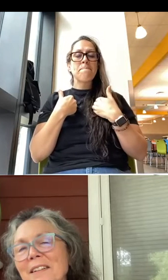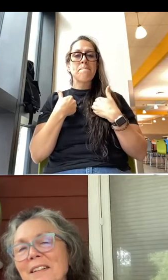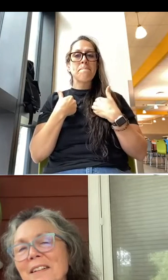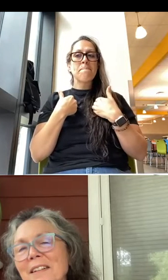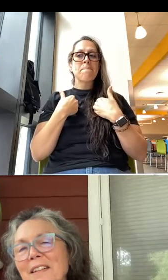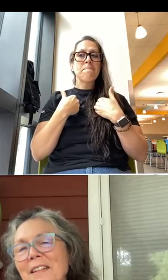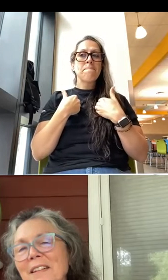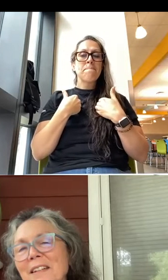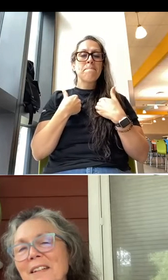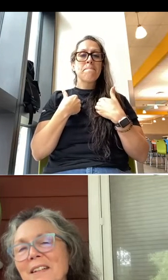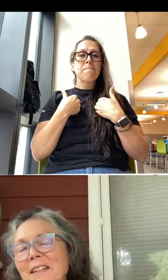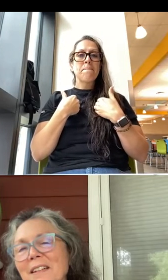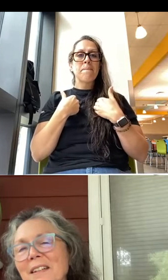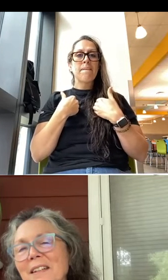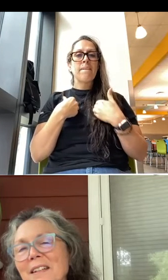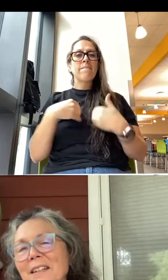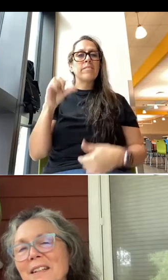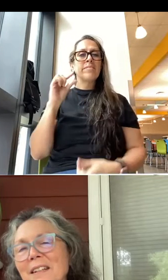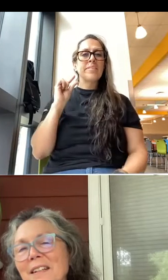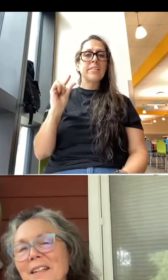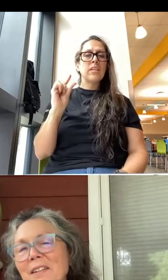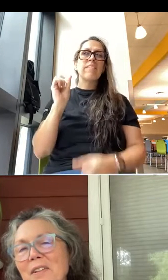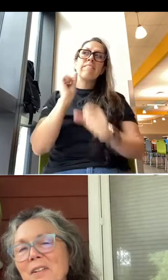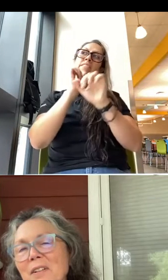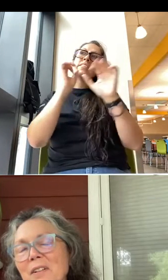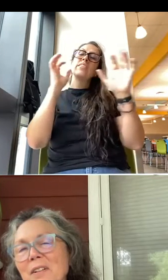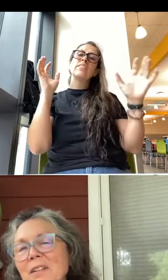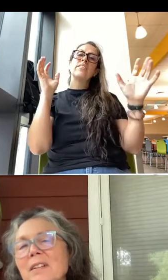it would be put into practice, besides by making personal connections.